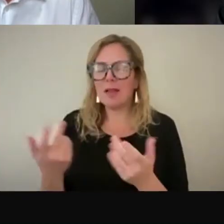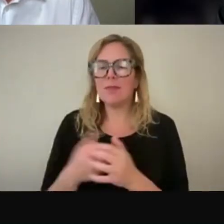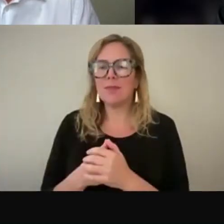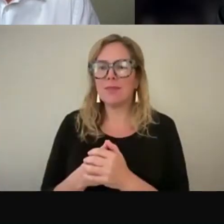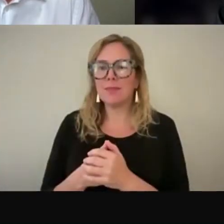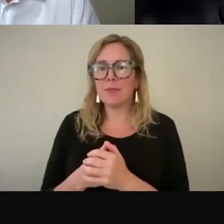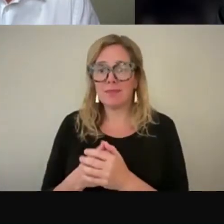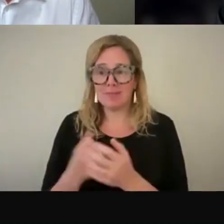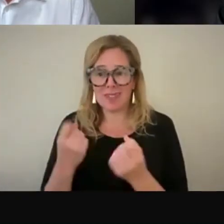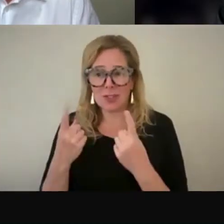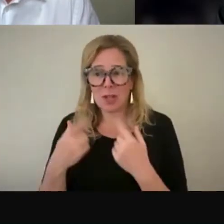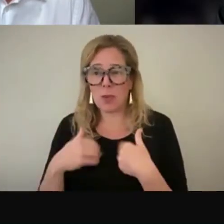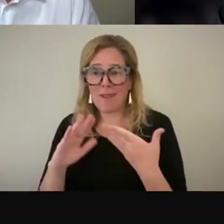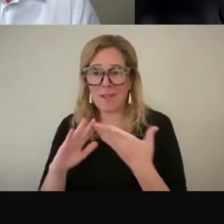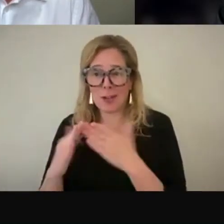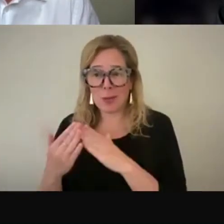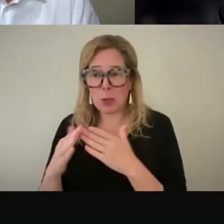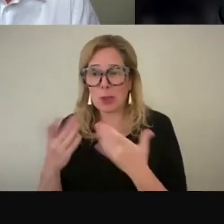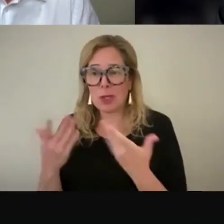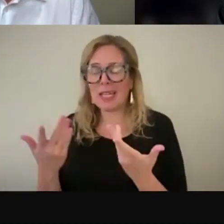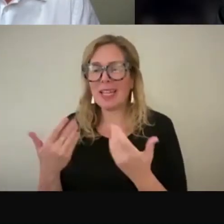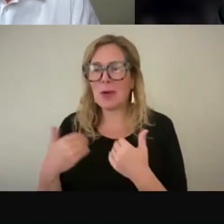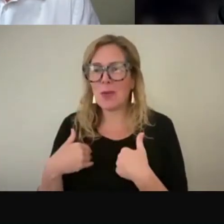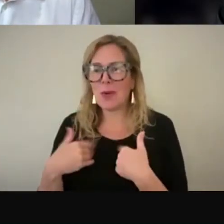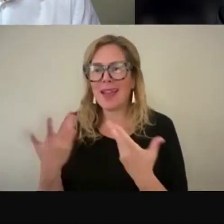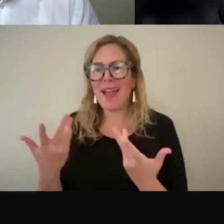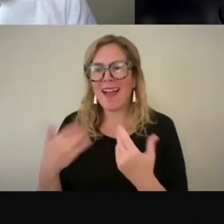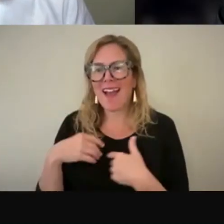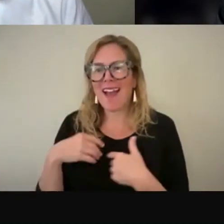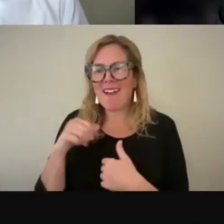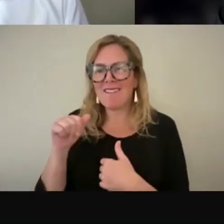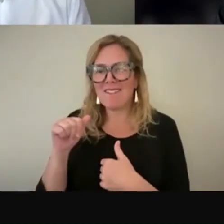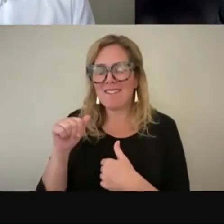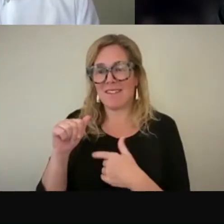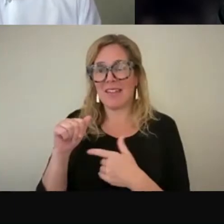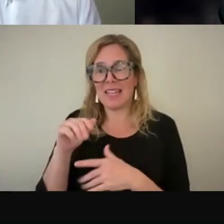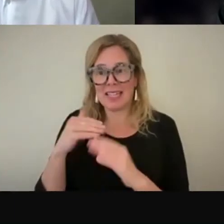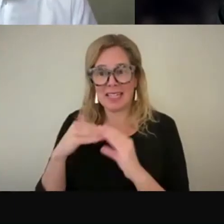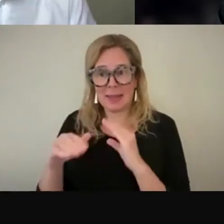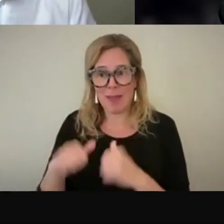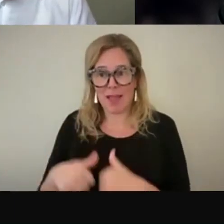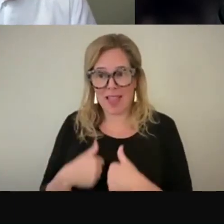for the past 20 years, accessibility@apple.com where you can share stories or make requests.